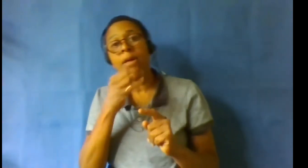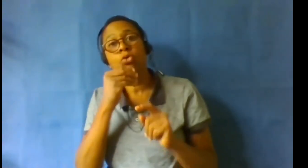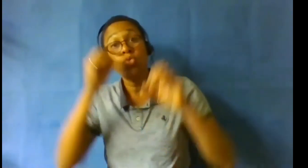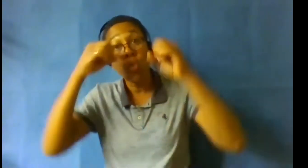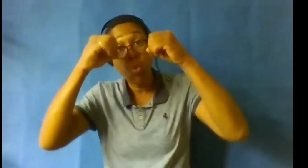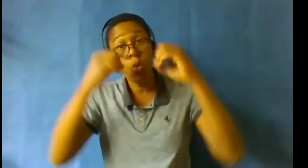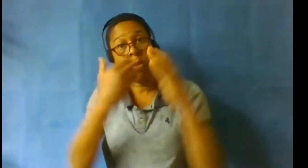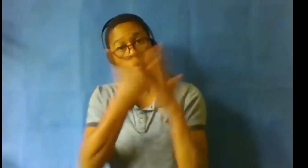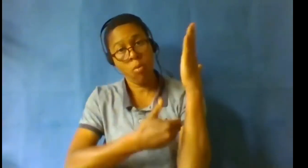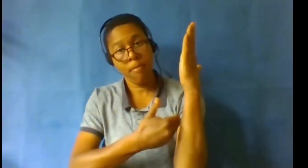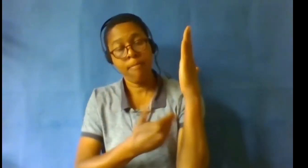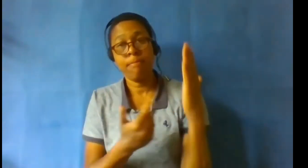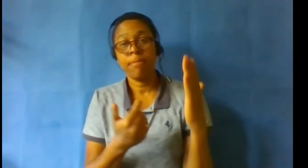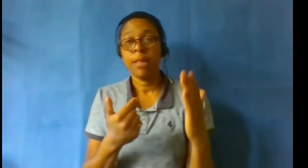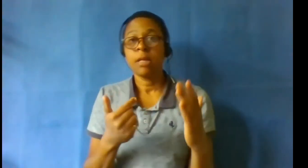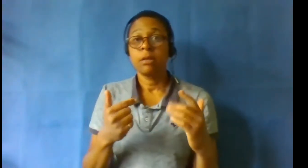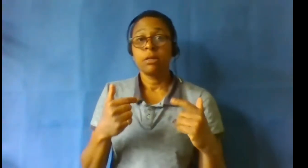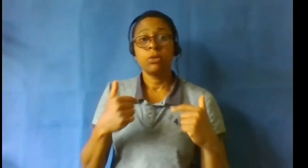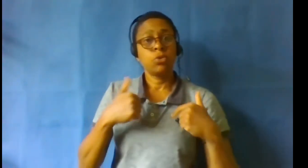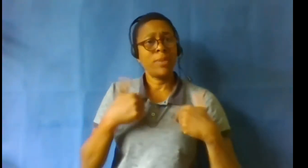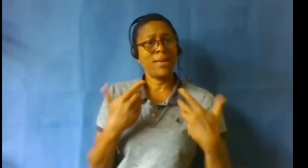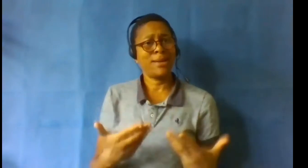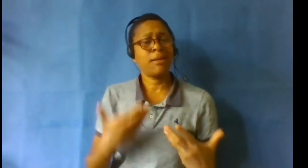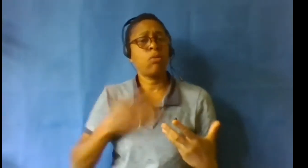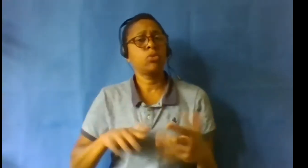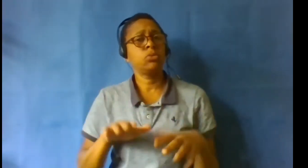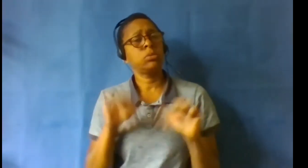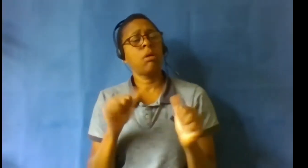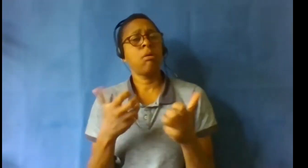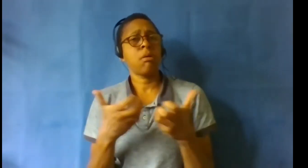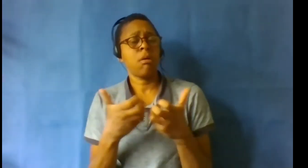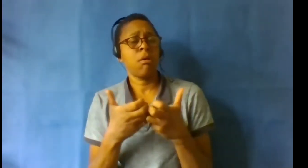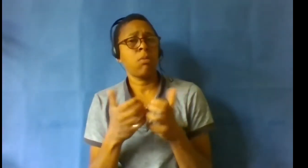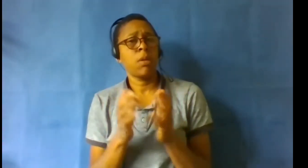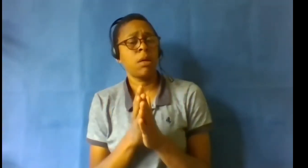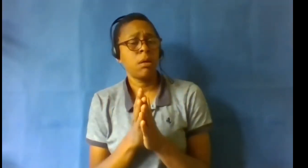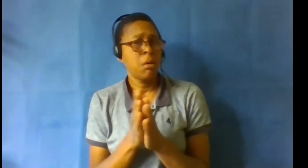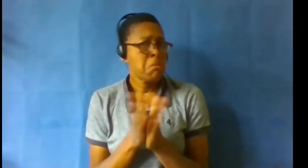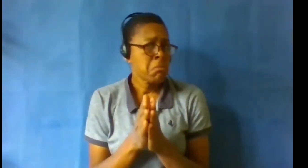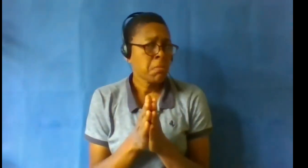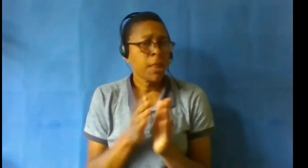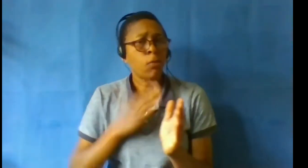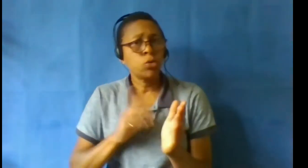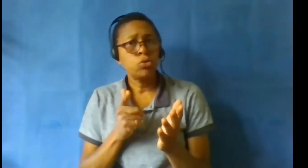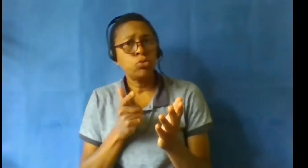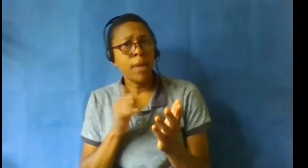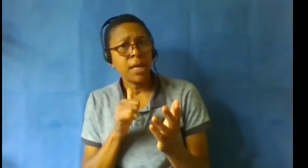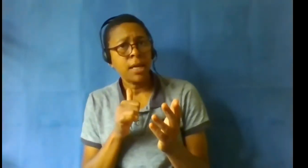like to just start this off by talking about talking to some of the